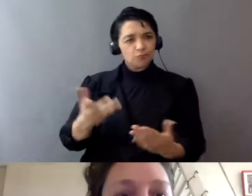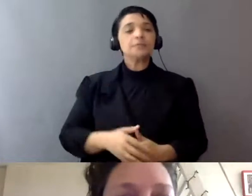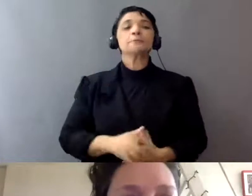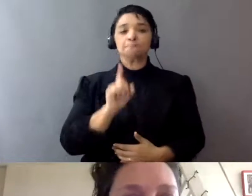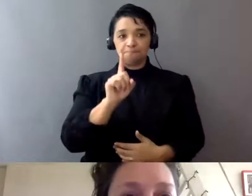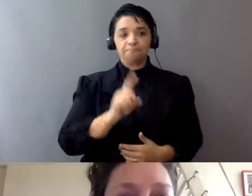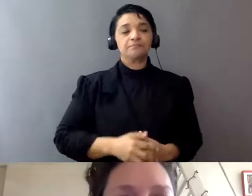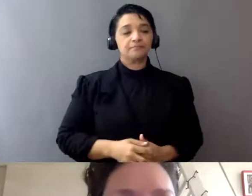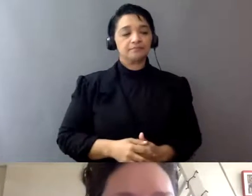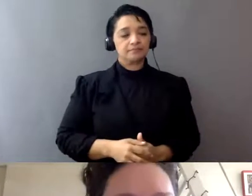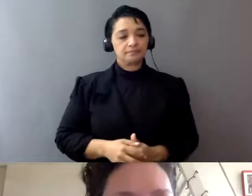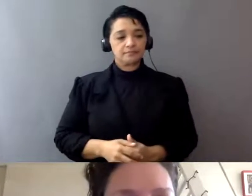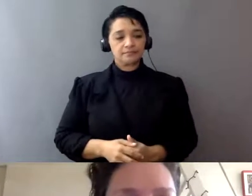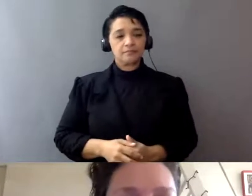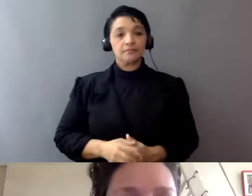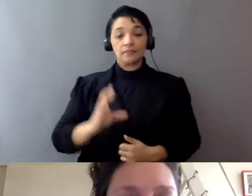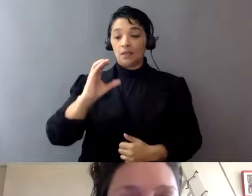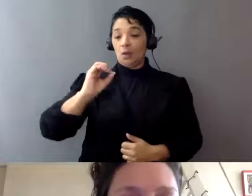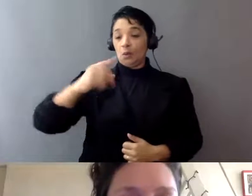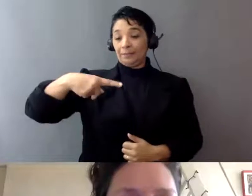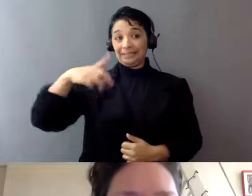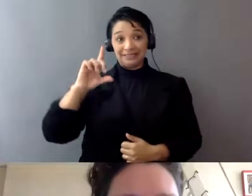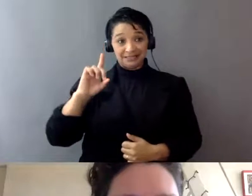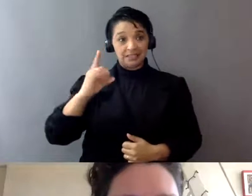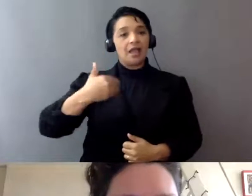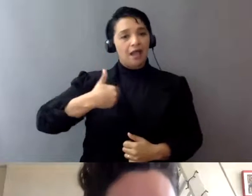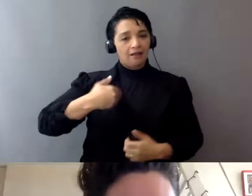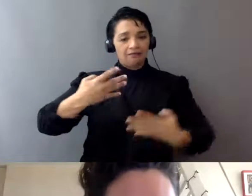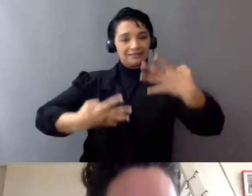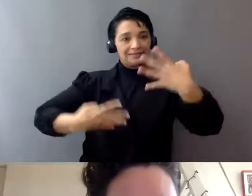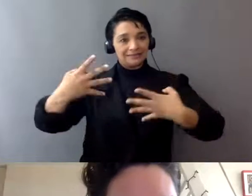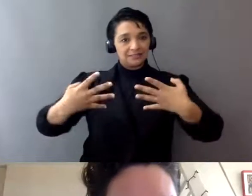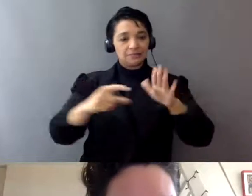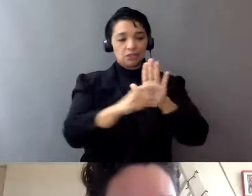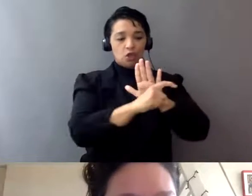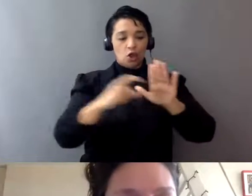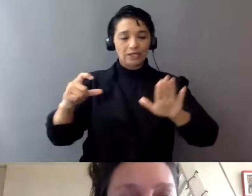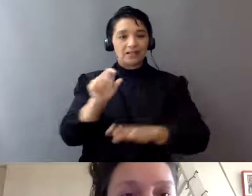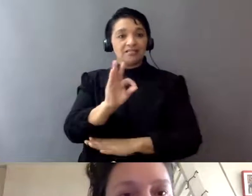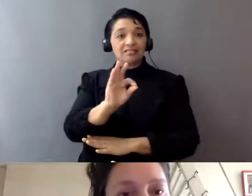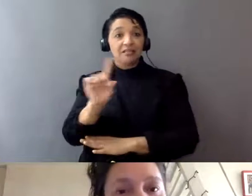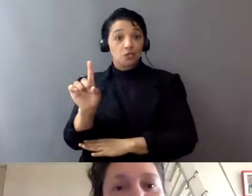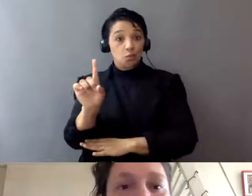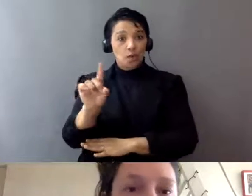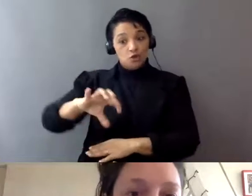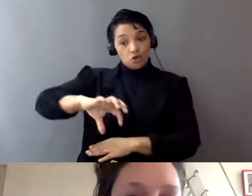It says OPDs leading data in their country are not necessarily IDA members